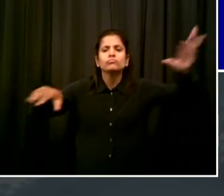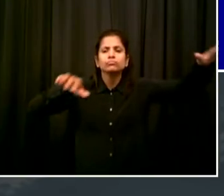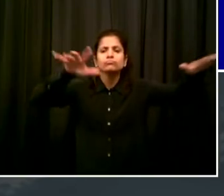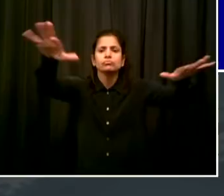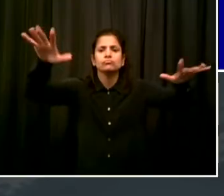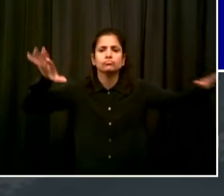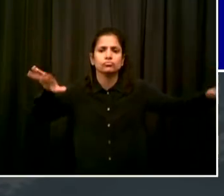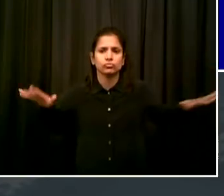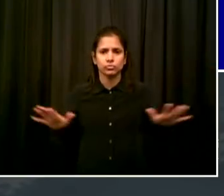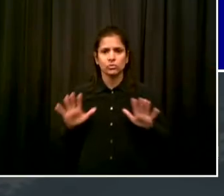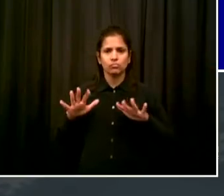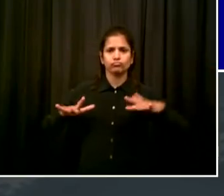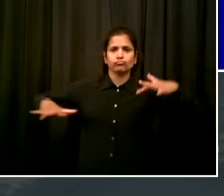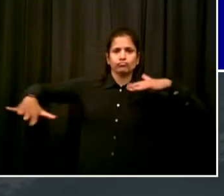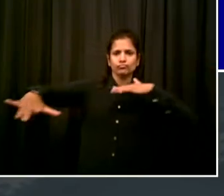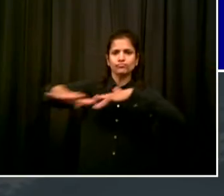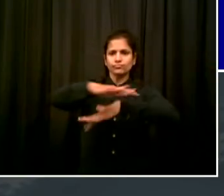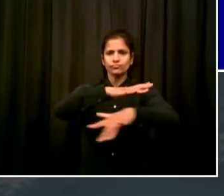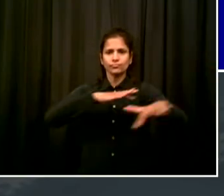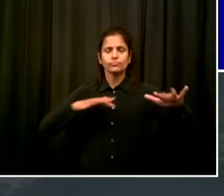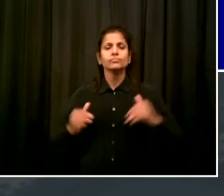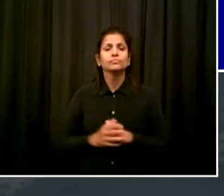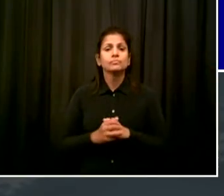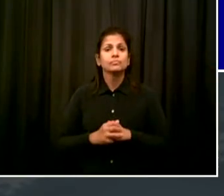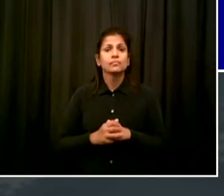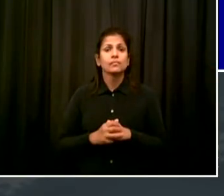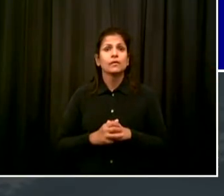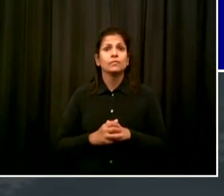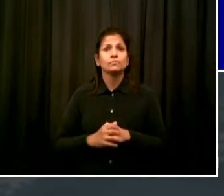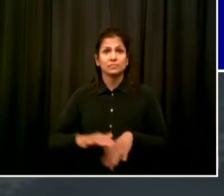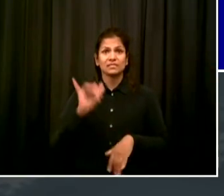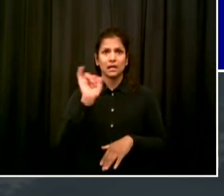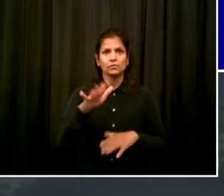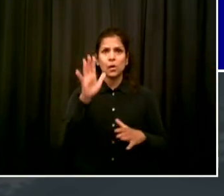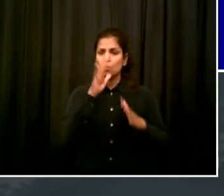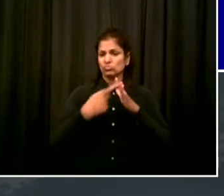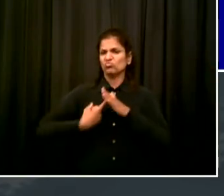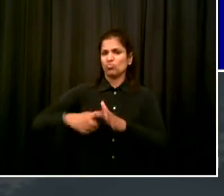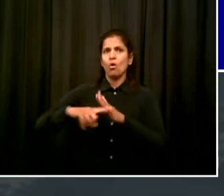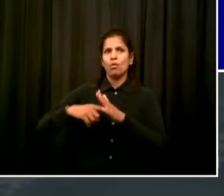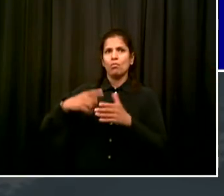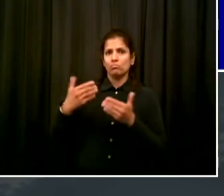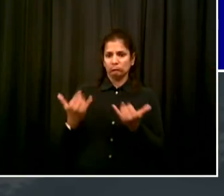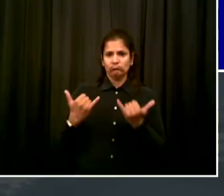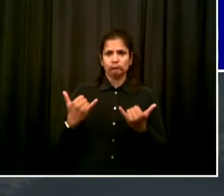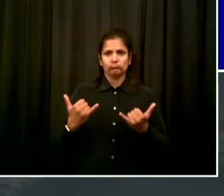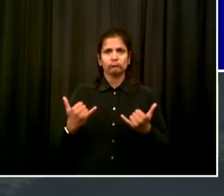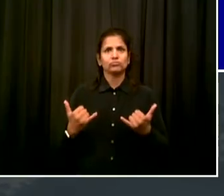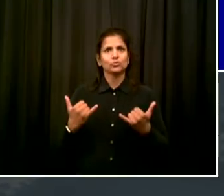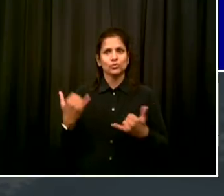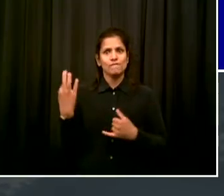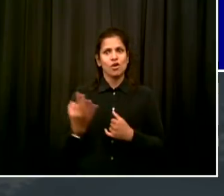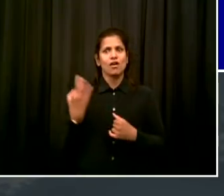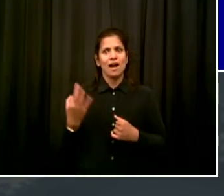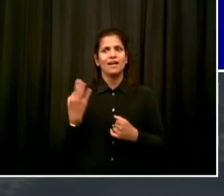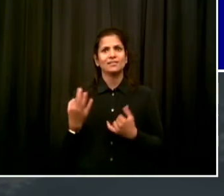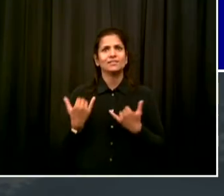. WE ARE GOING TO SEE THAT IN CHINATOWN MANHATTAN WHICH WAS HIT O SHD AR BY THIS VIRUS VERY EARLY ON . SO WE ARE THLRILED TO SEE THIS WILL BE A